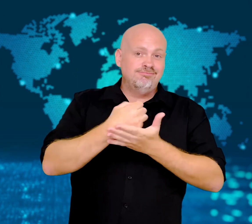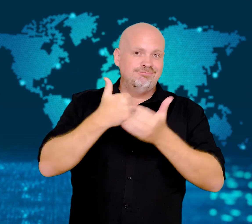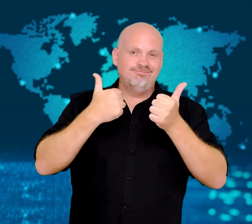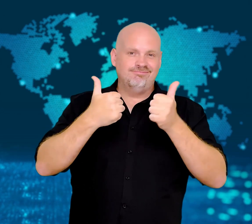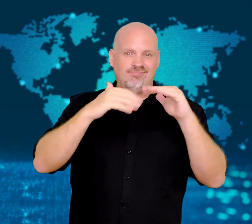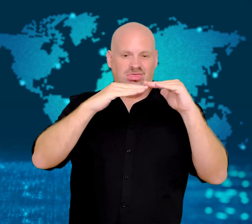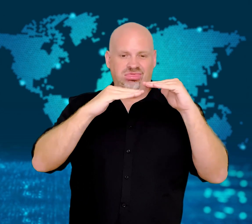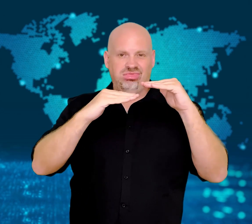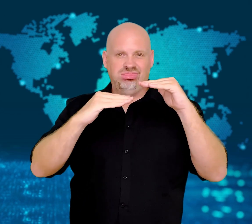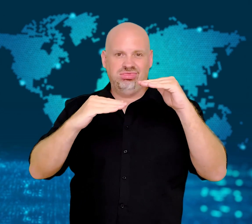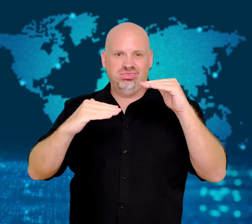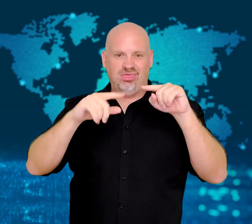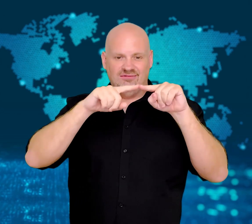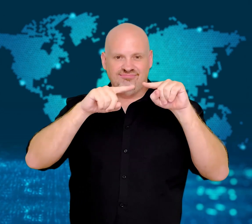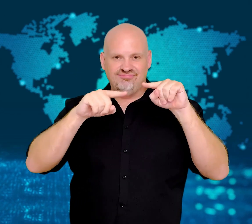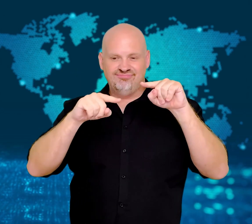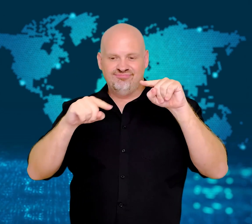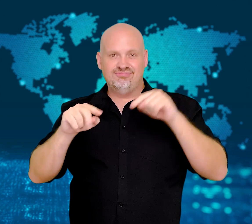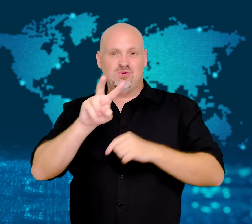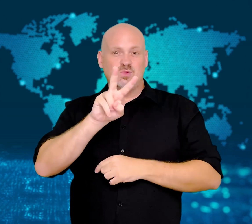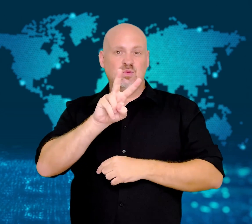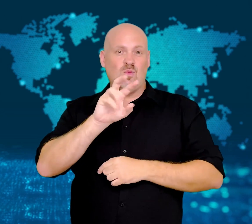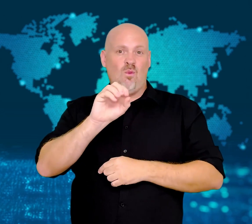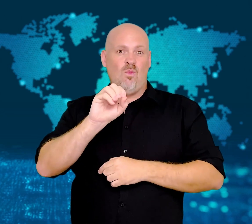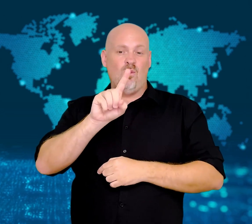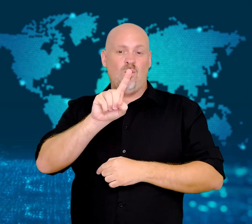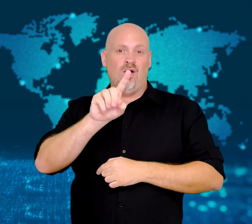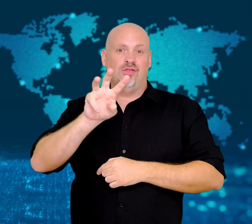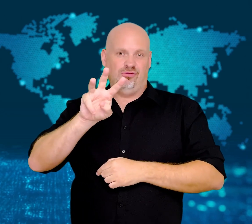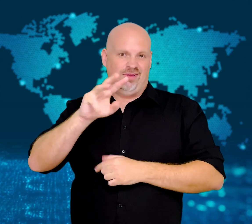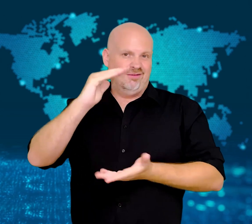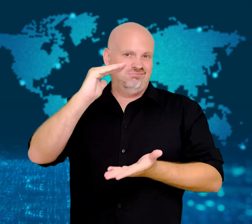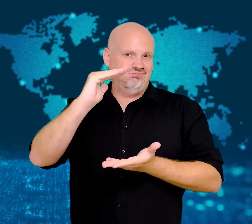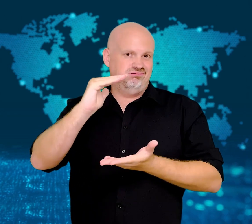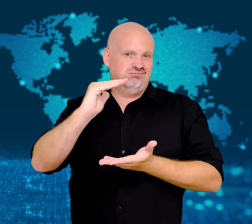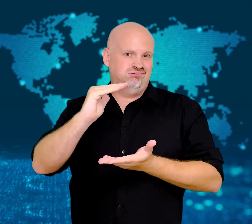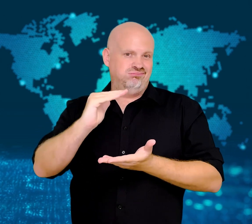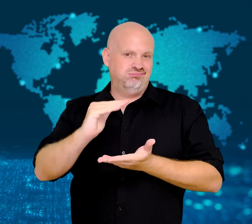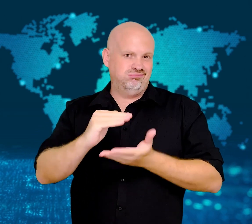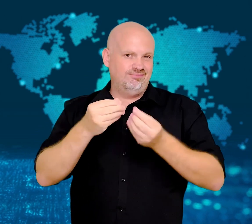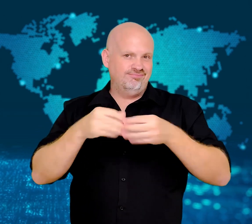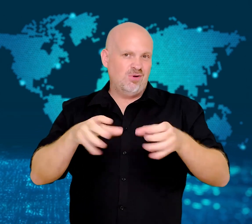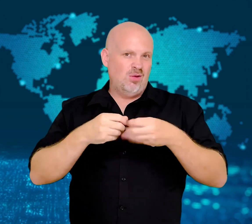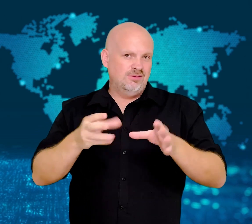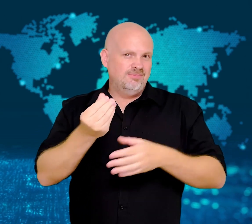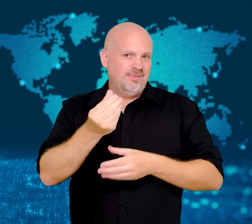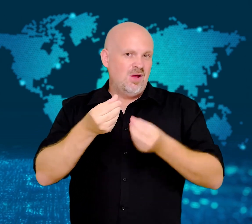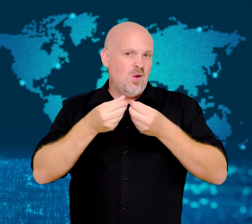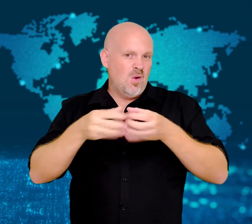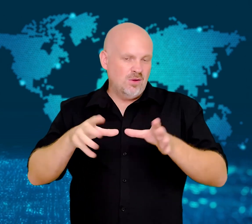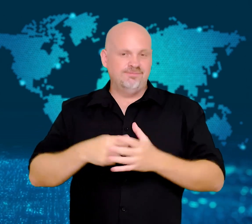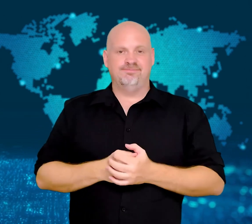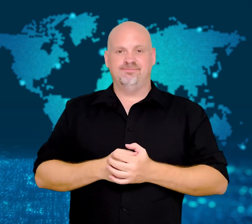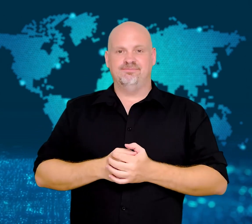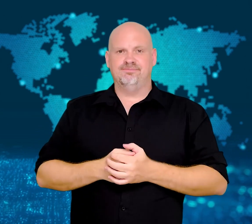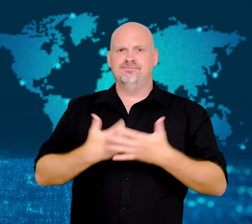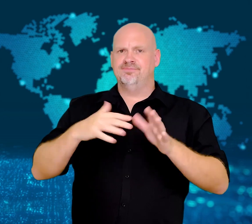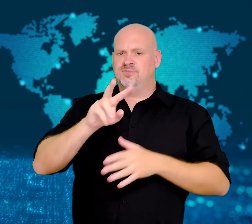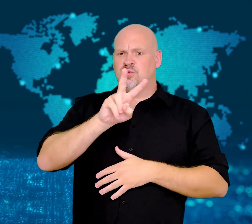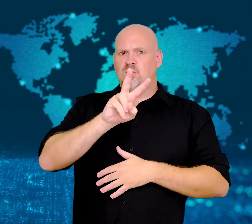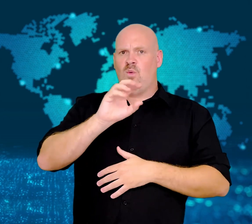When anti-government protests took place in 2019,